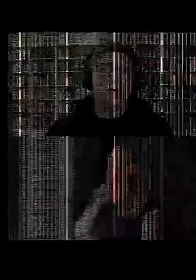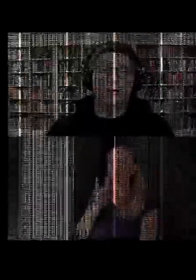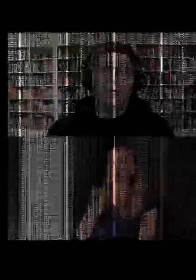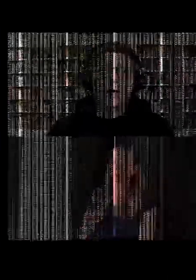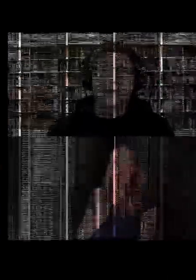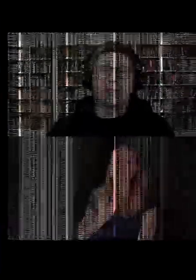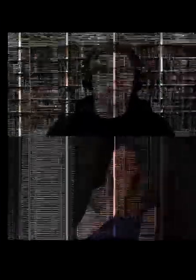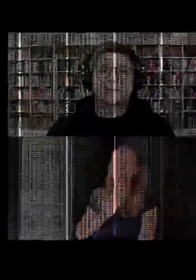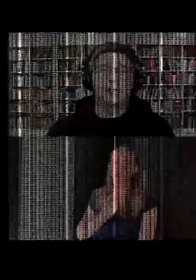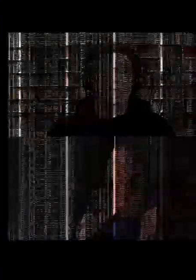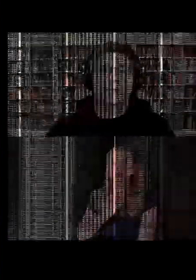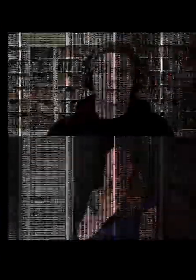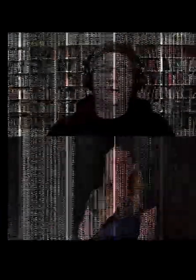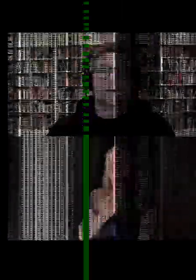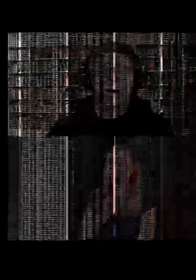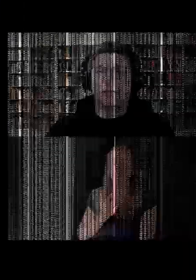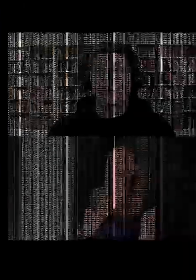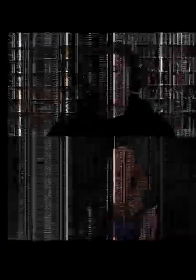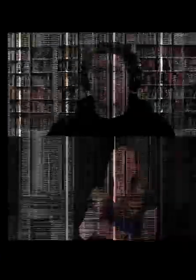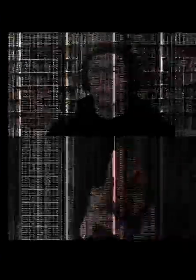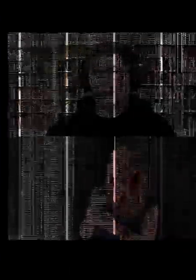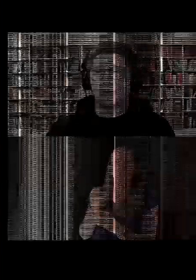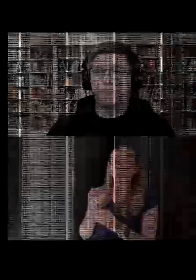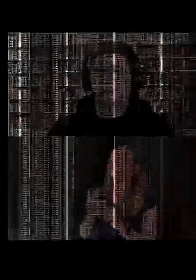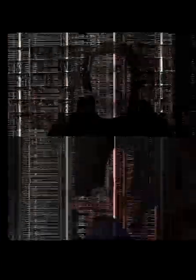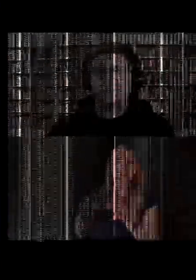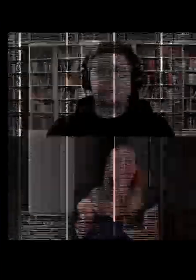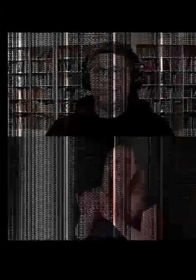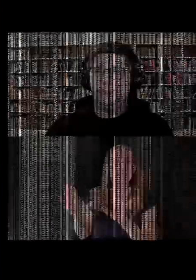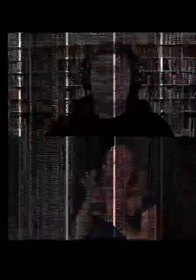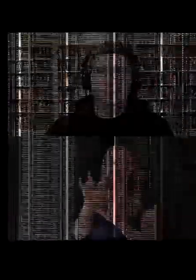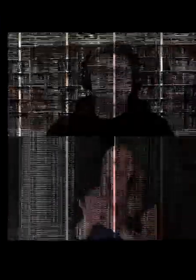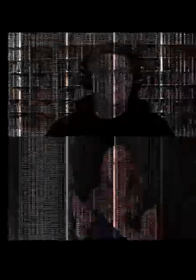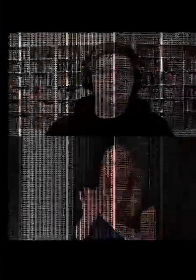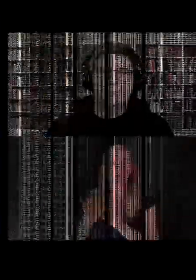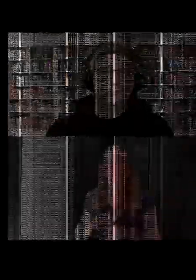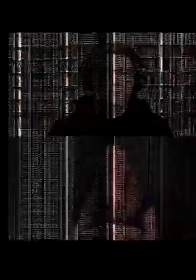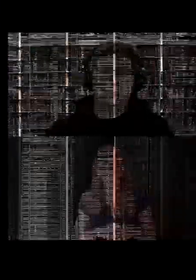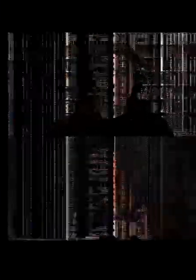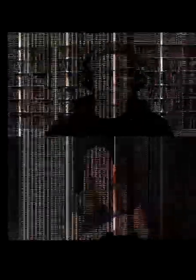on why I think this is also important. >> It's important to remember that people